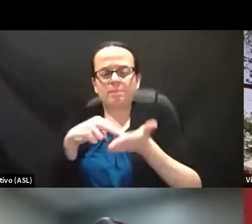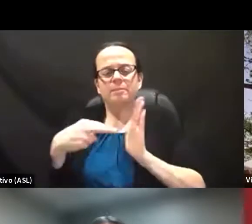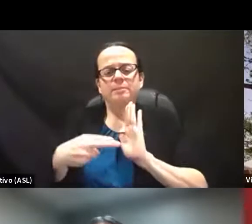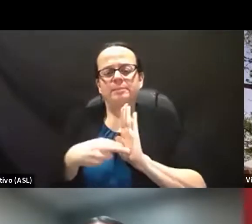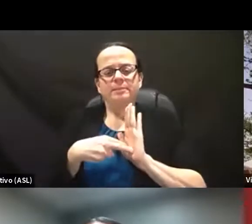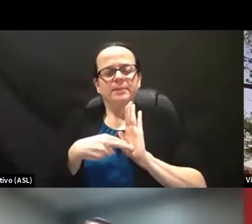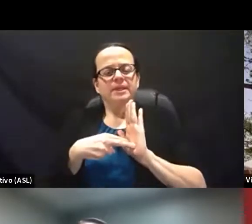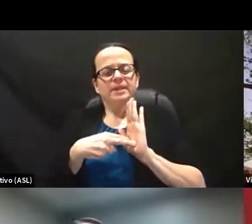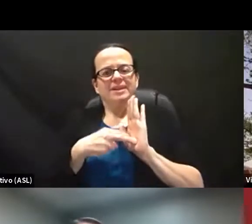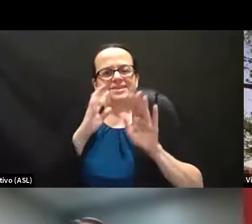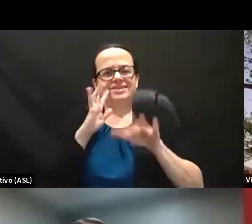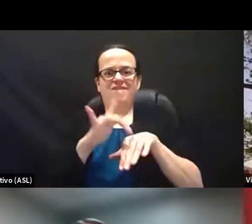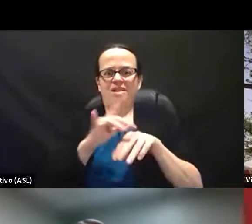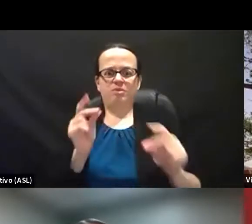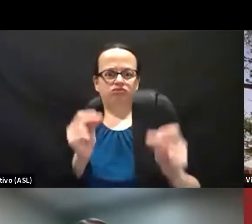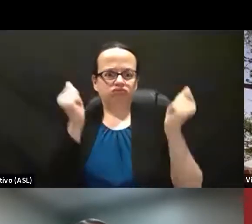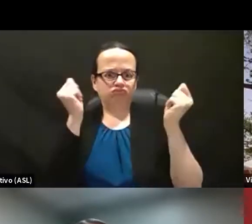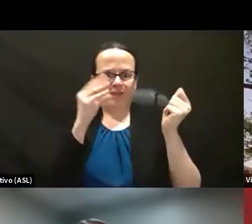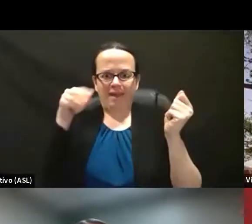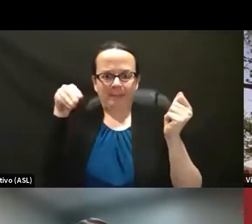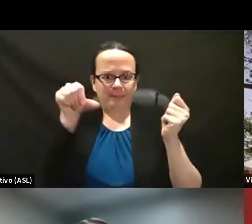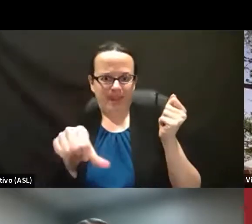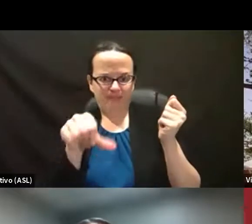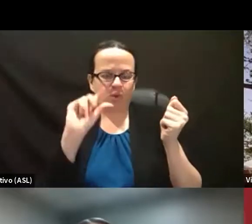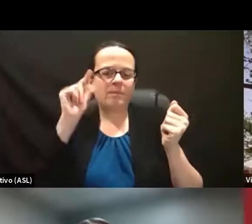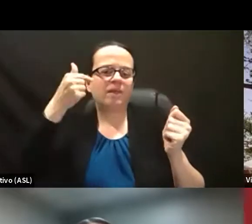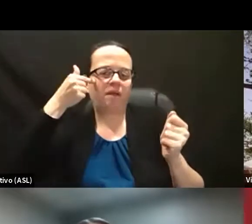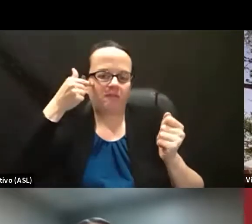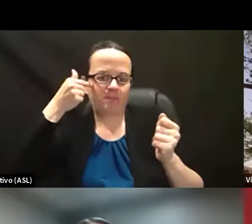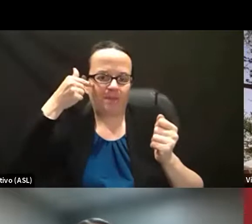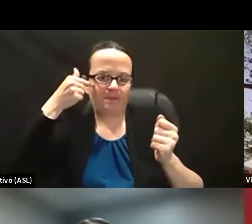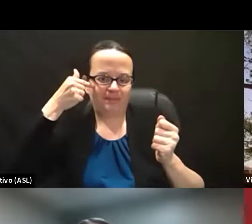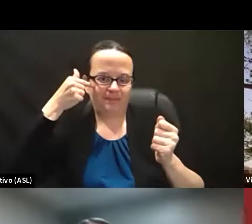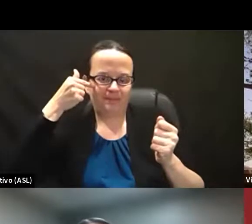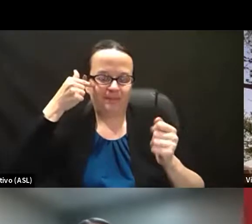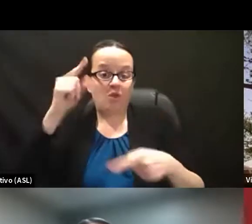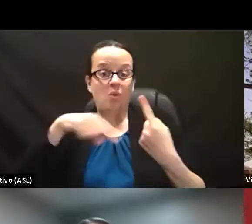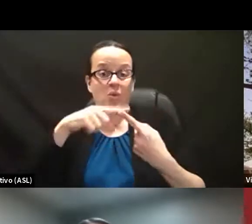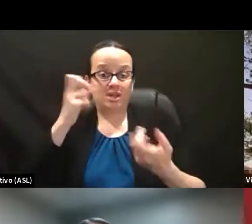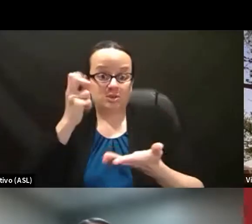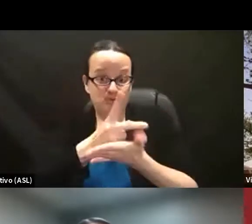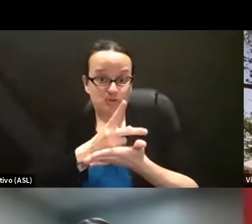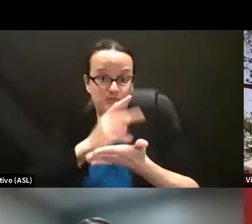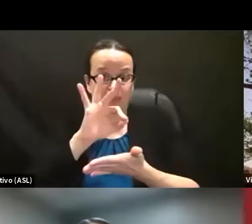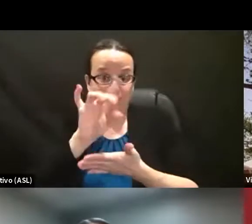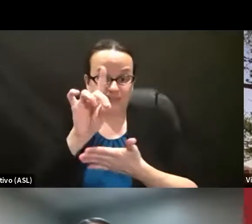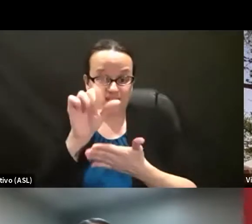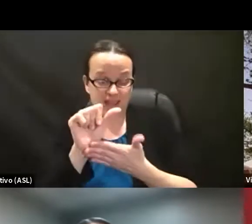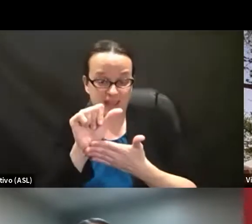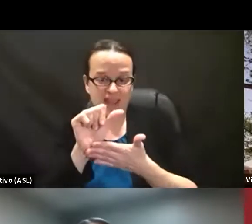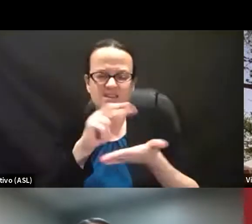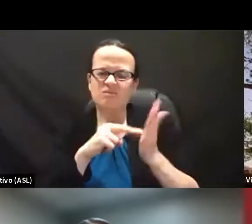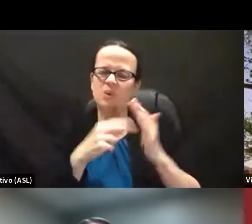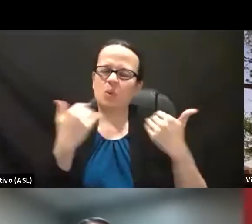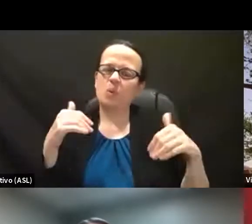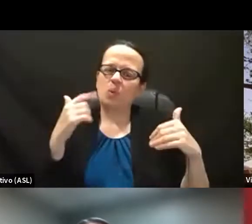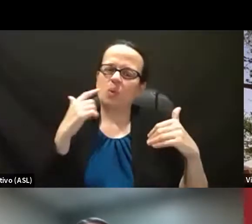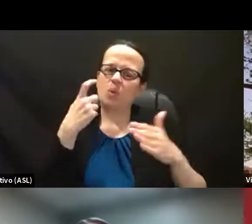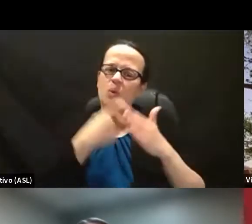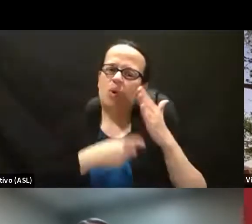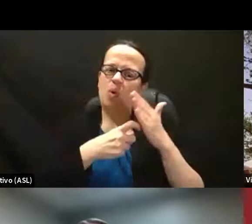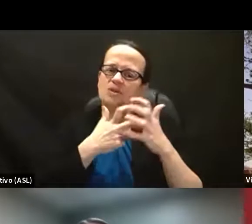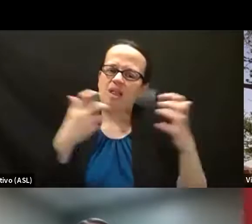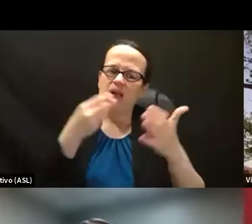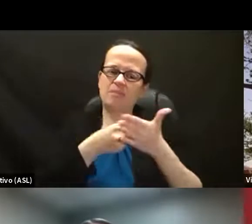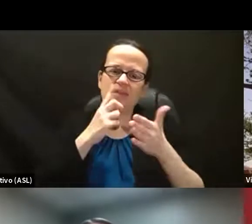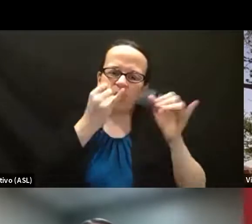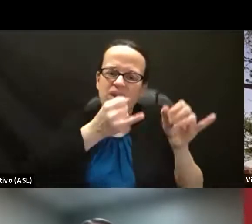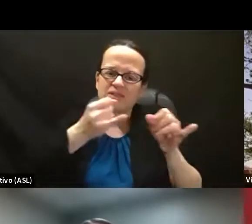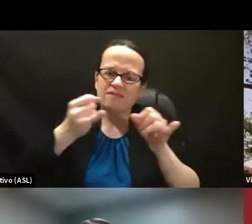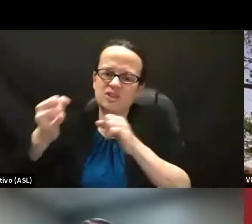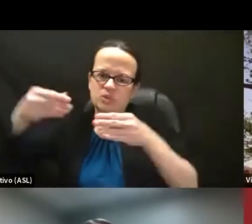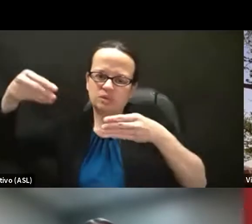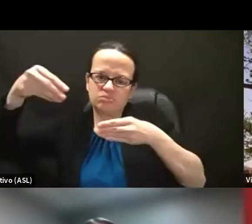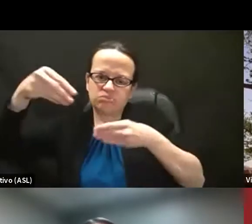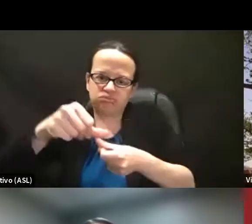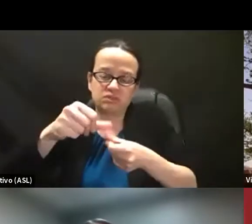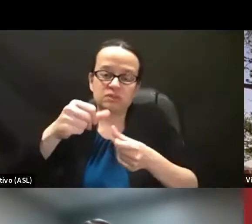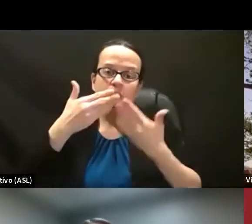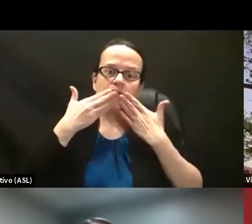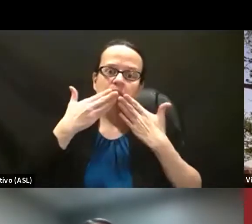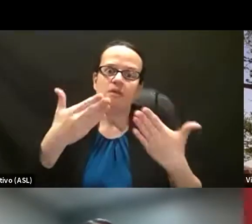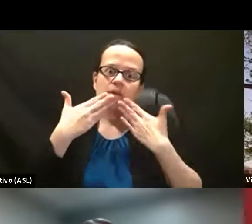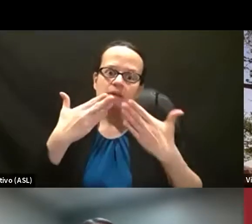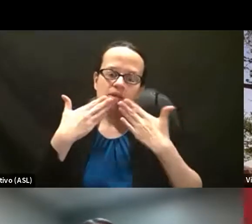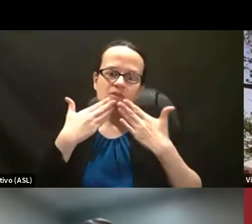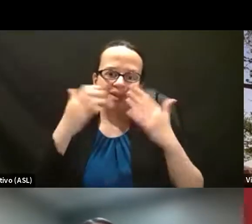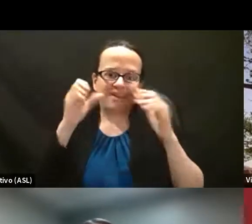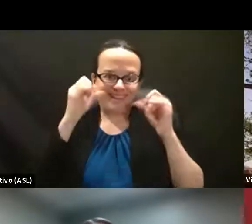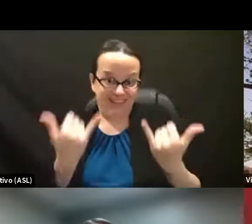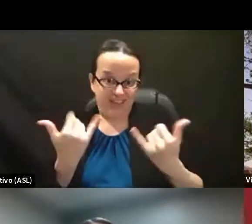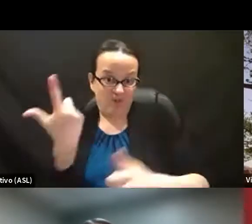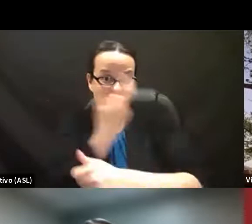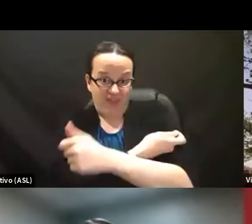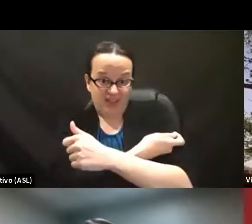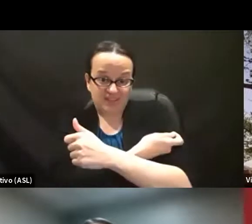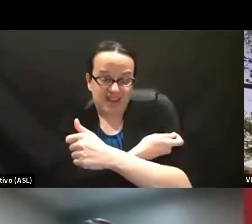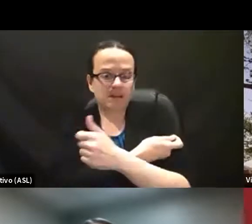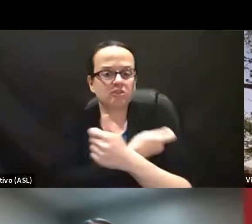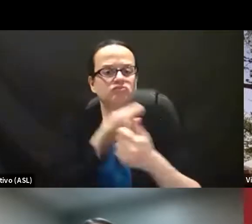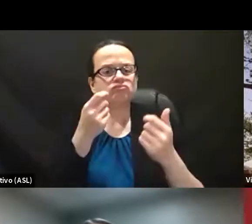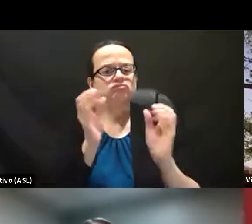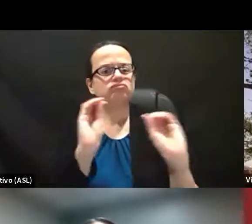Janice Hoffman (Pharm.D): it's available and paid for by the government once it's approved by the FDA it's going to cost a lot of money to each individual so thankfully Now you can get vaccinated in it's not going to cost you anything.